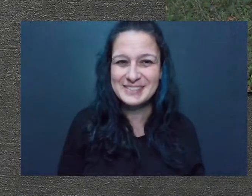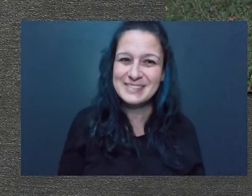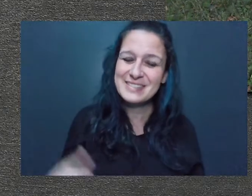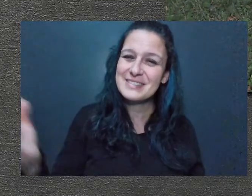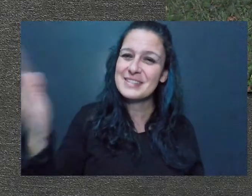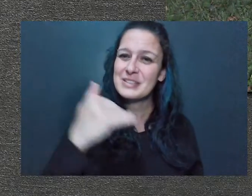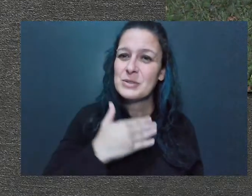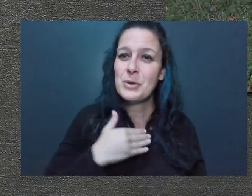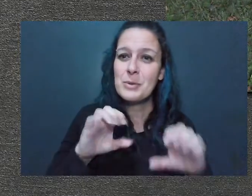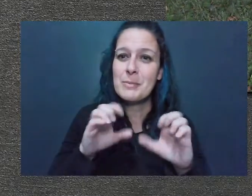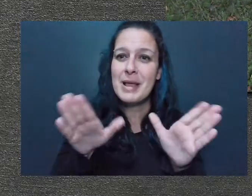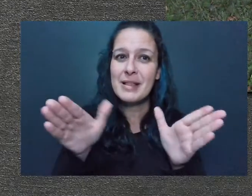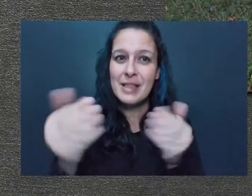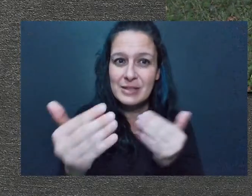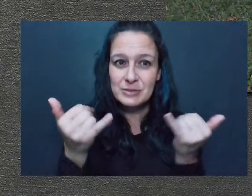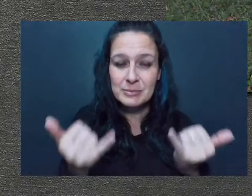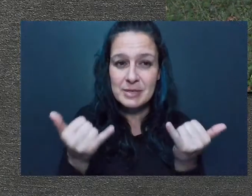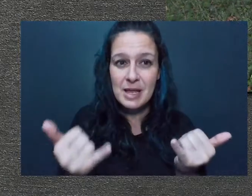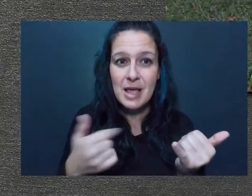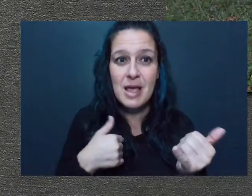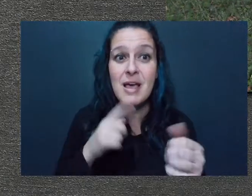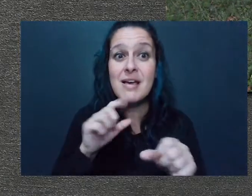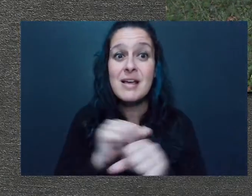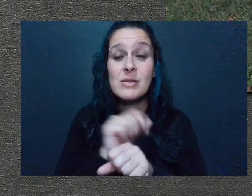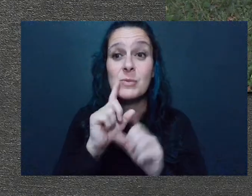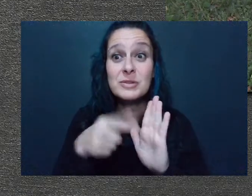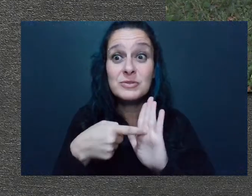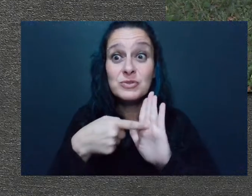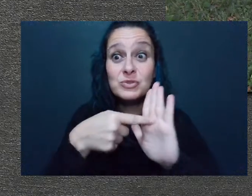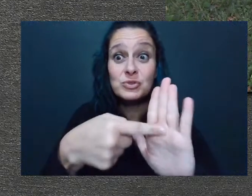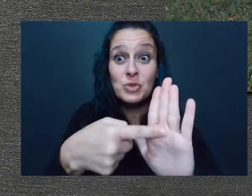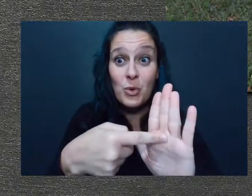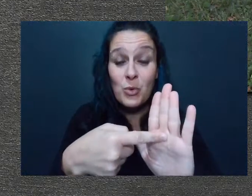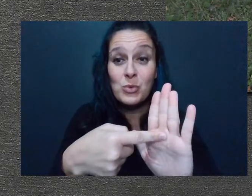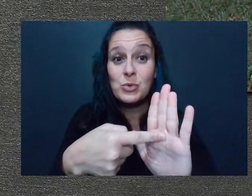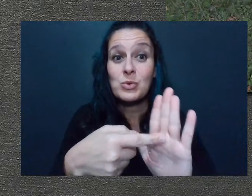let's go to my classroom. I'm gonna actually show you